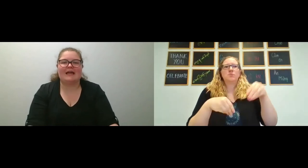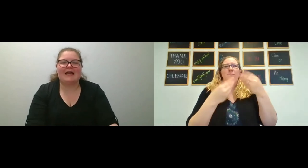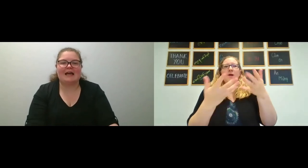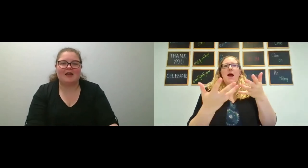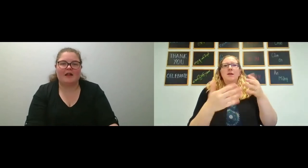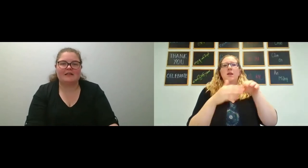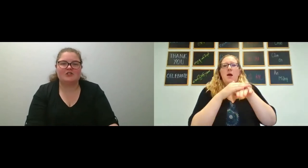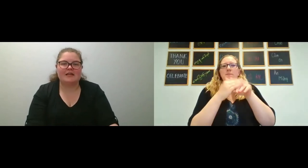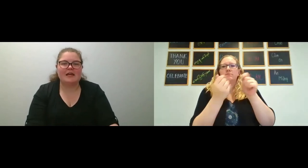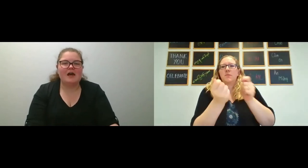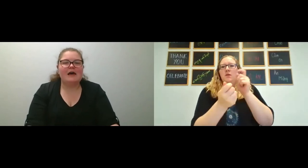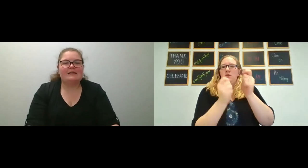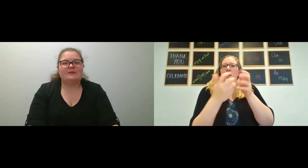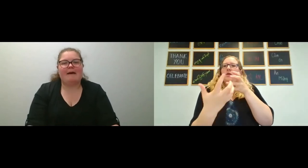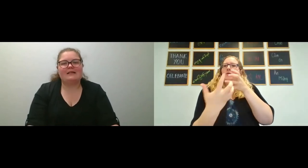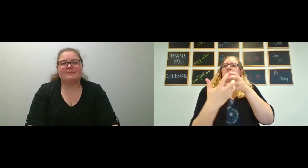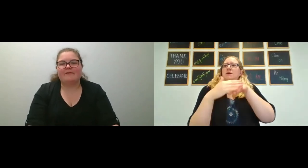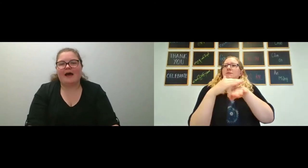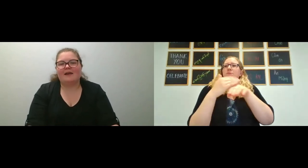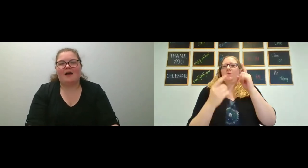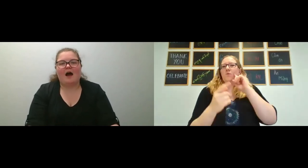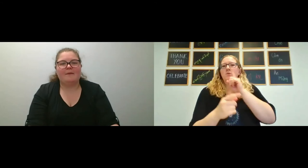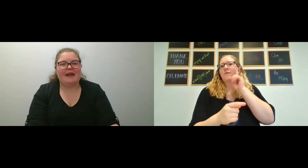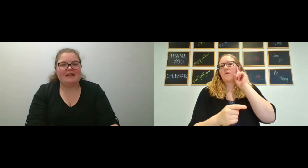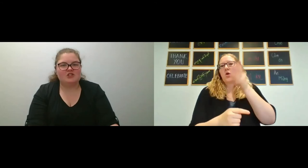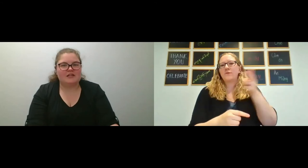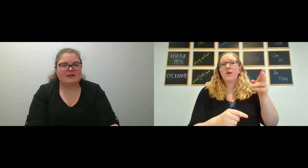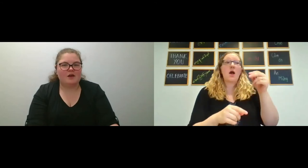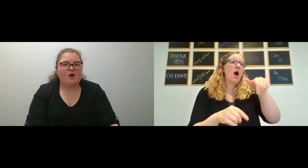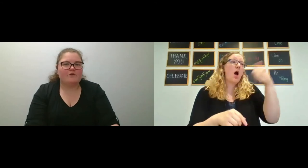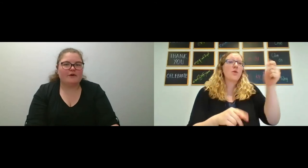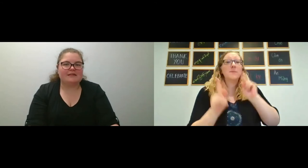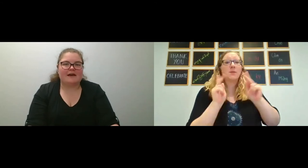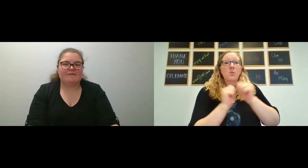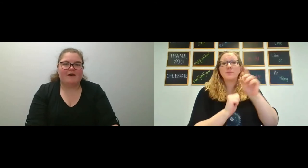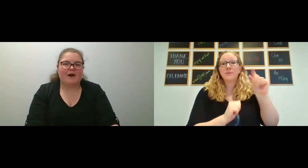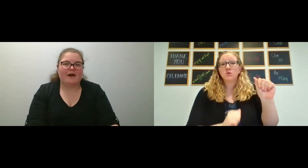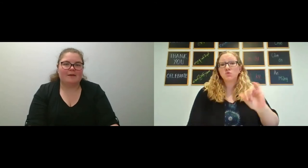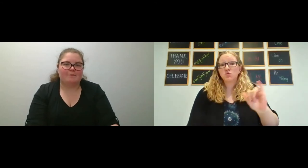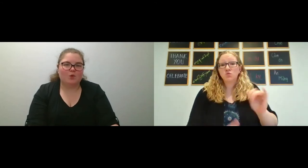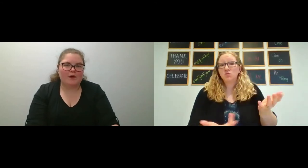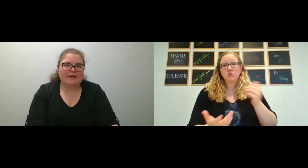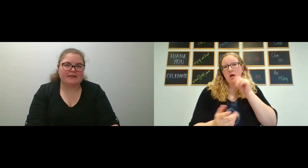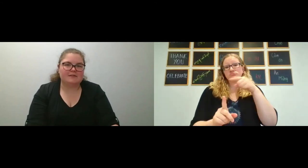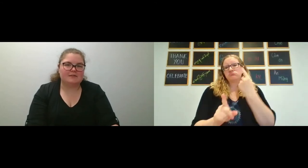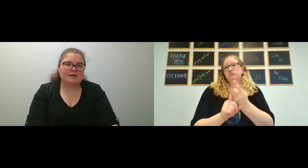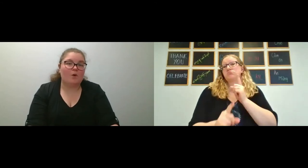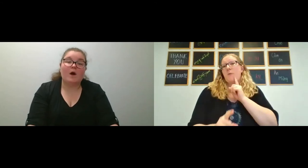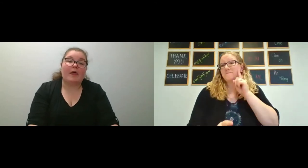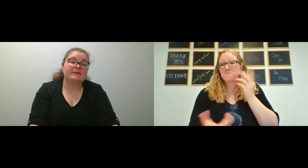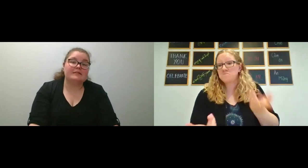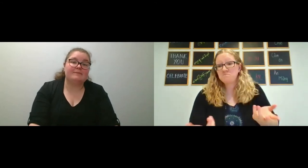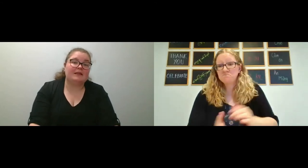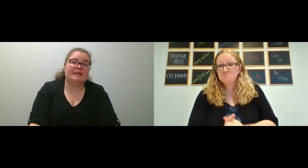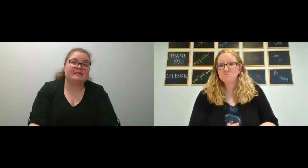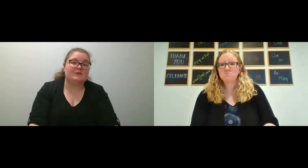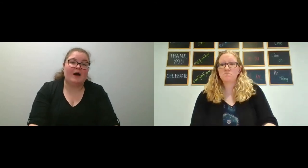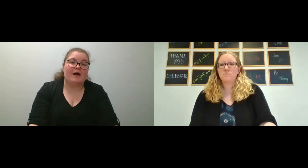and technology to best provide accommodation for the Deaf of hard of hearing employees or other disabilities as well.